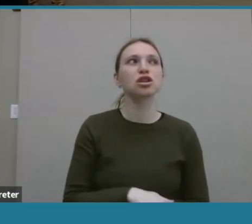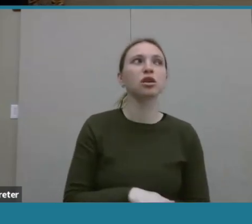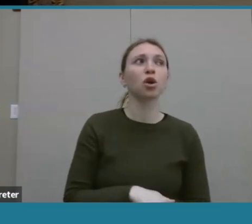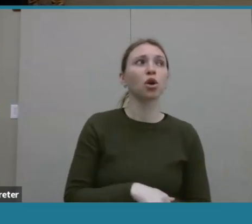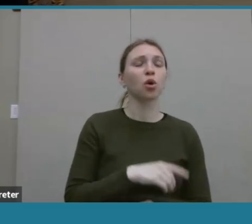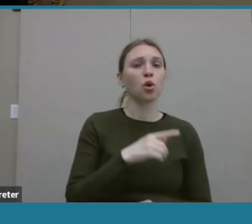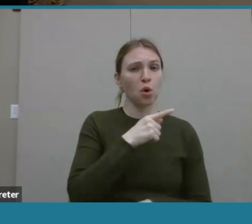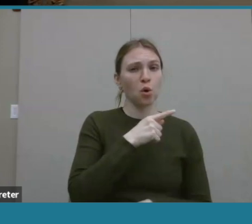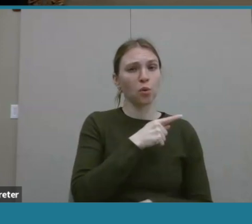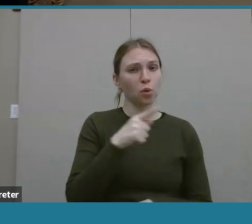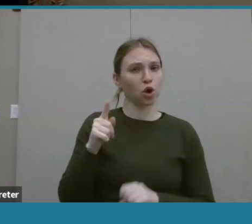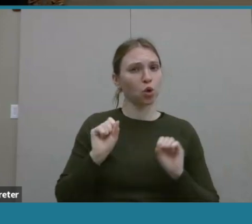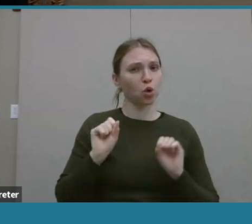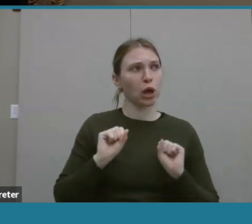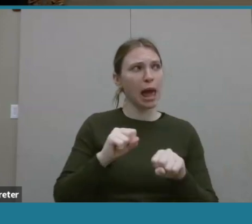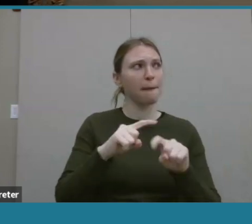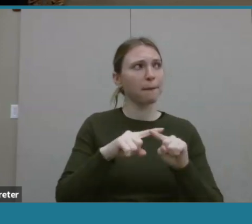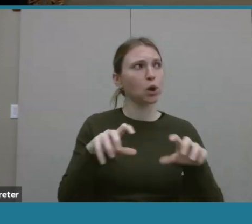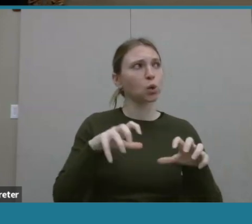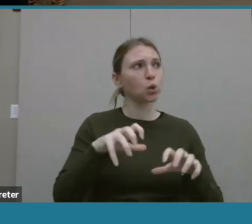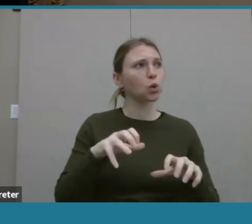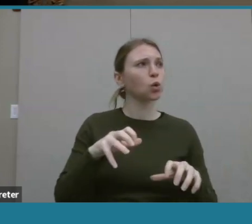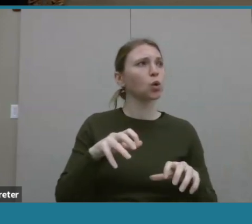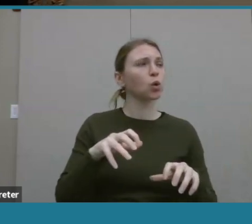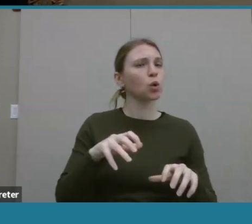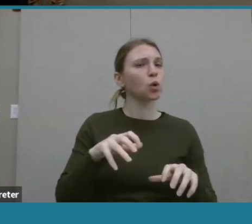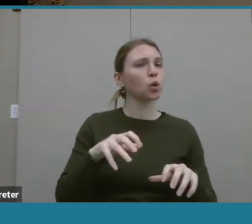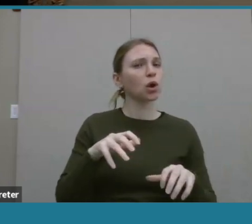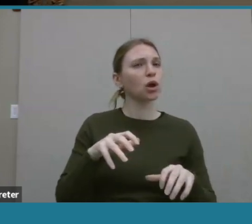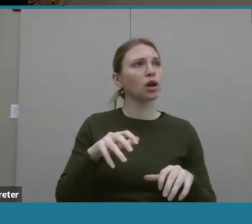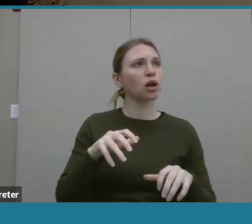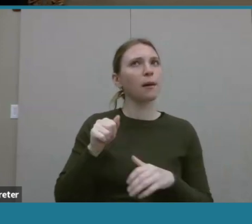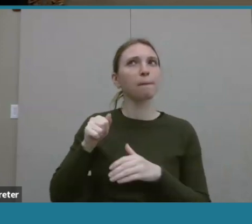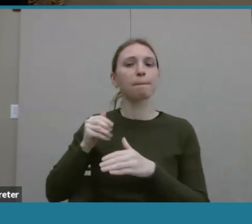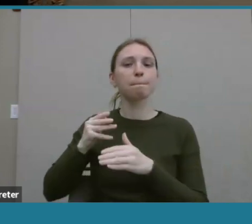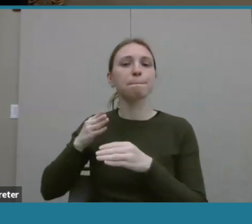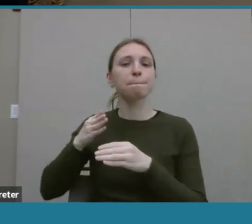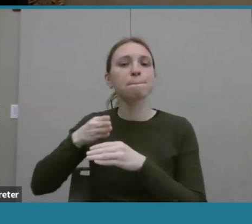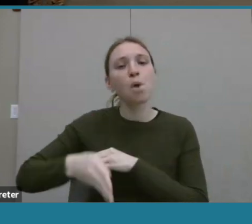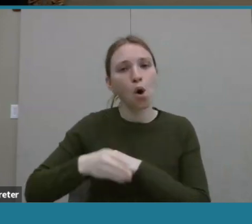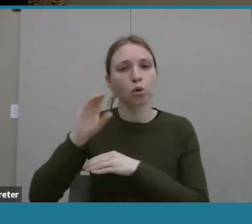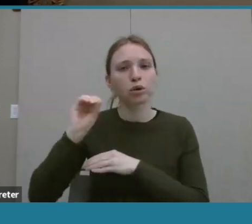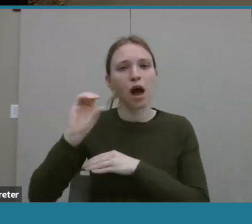Were you able to do a post— I would say a post-occupancy evaluation or like an